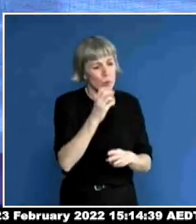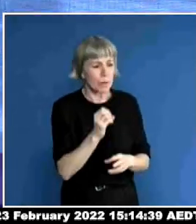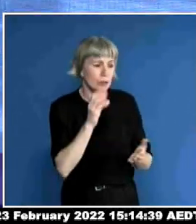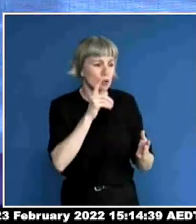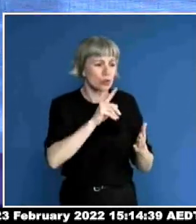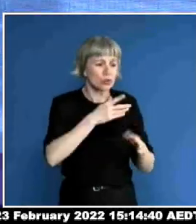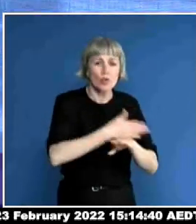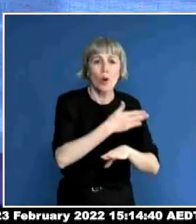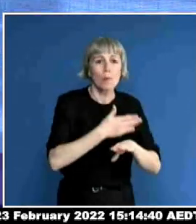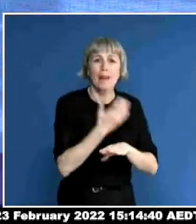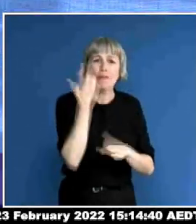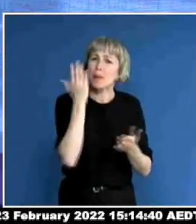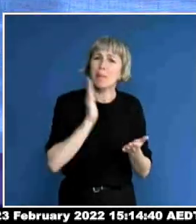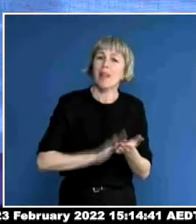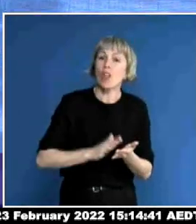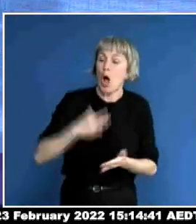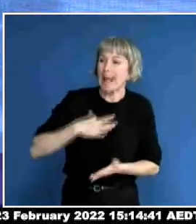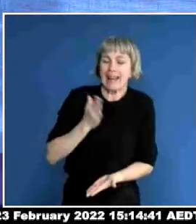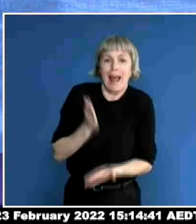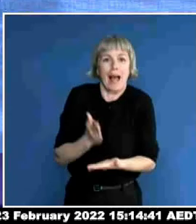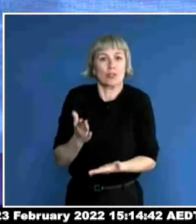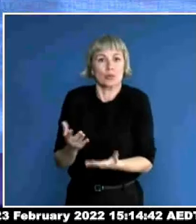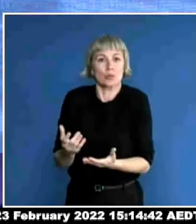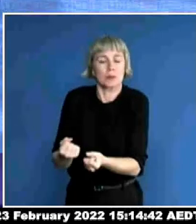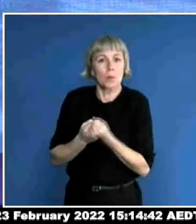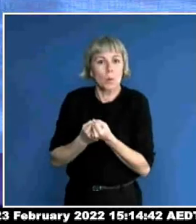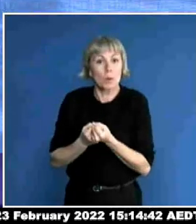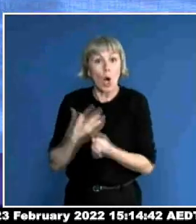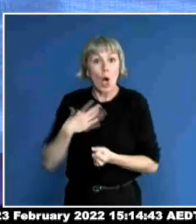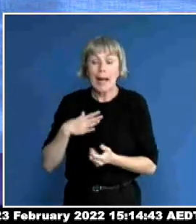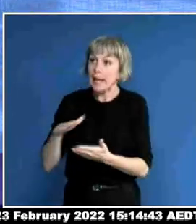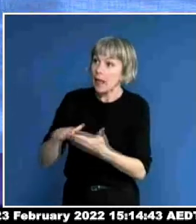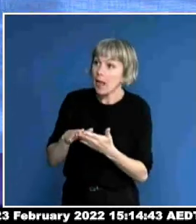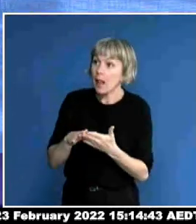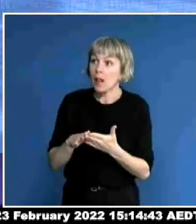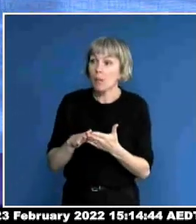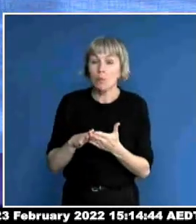Like, I need help with my computer. Going to a job coach doesn't help that.